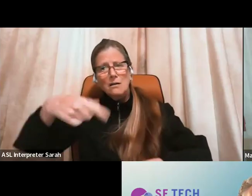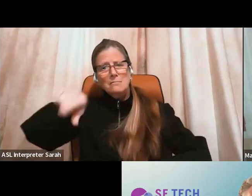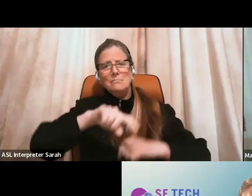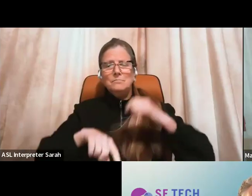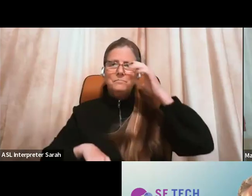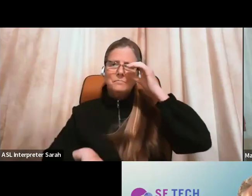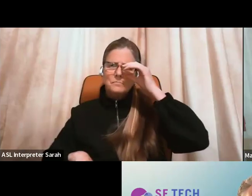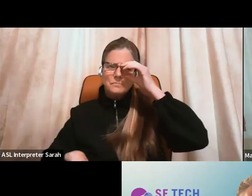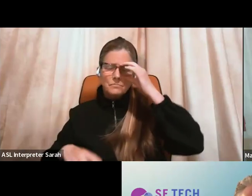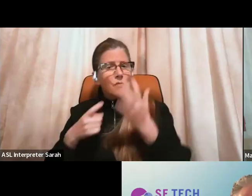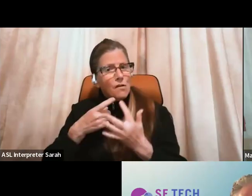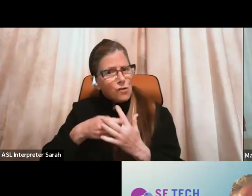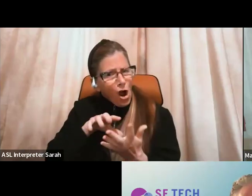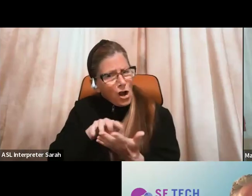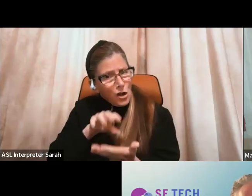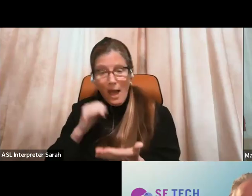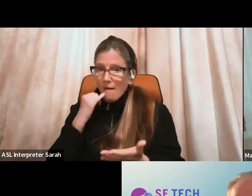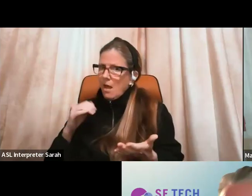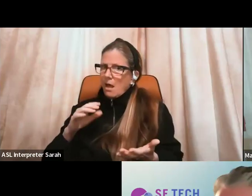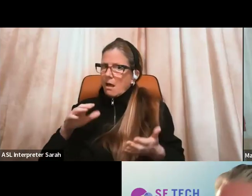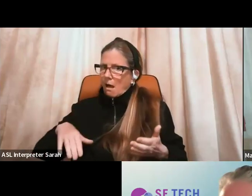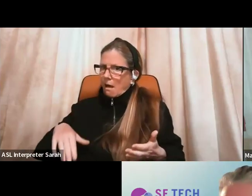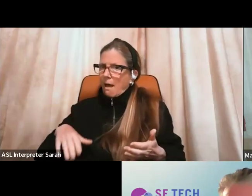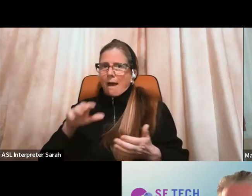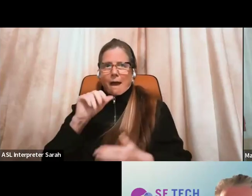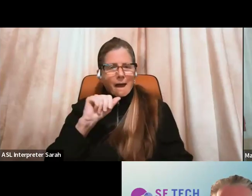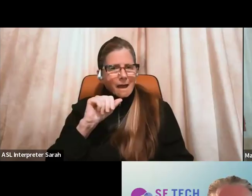start learning if you're not doing it already. I mean, AI can be a huge productivity tool to